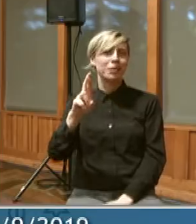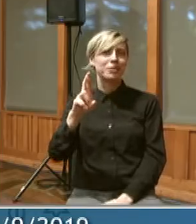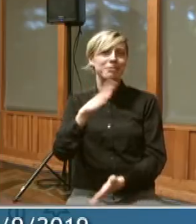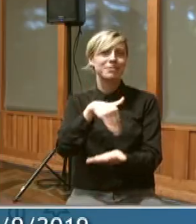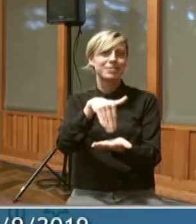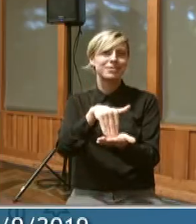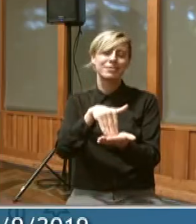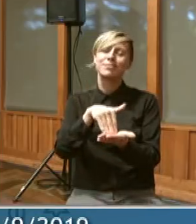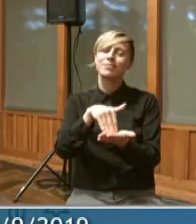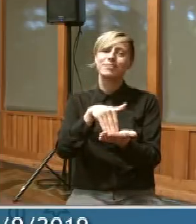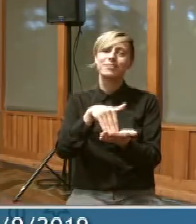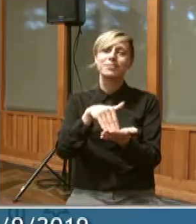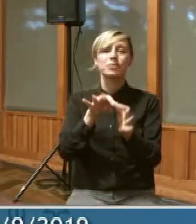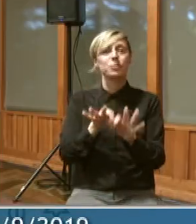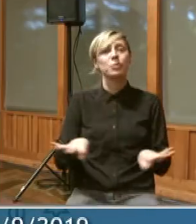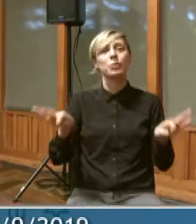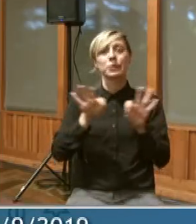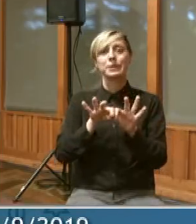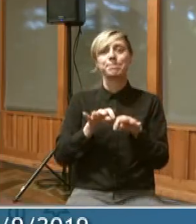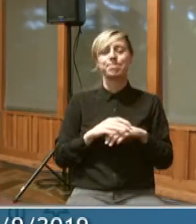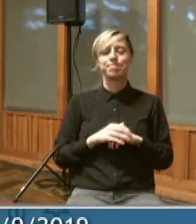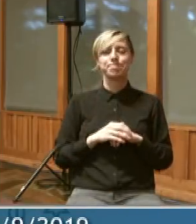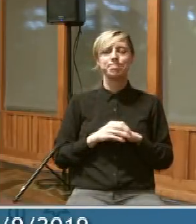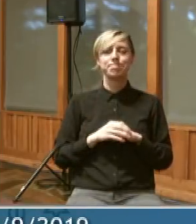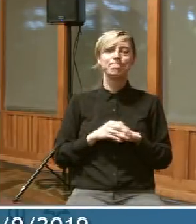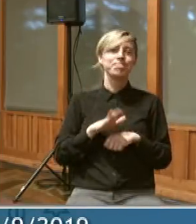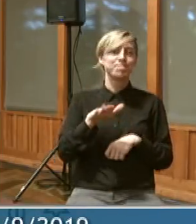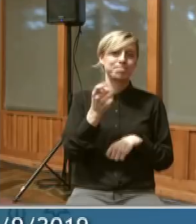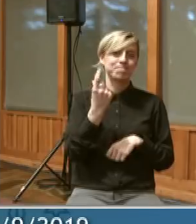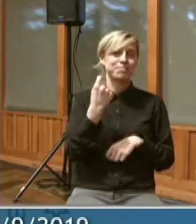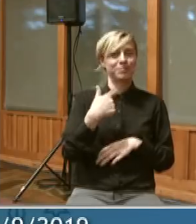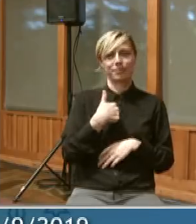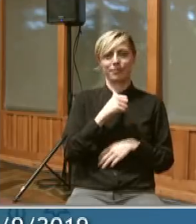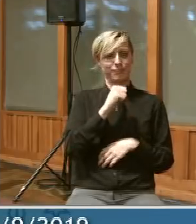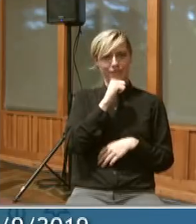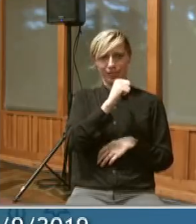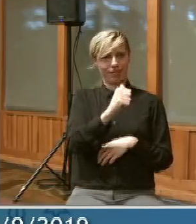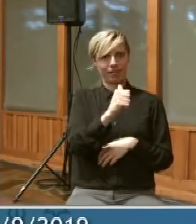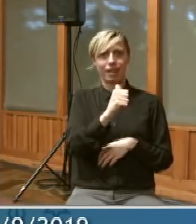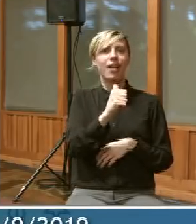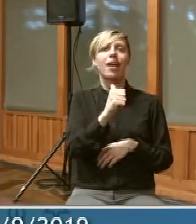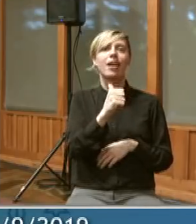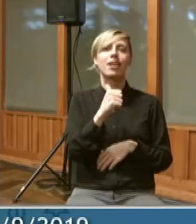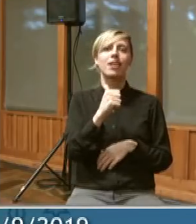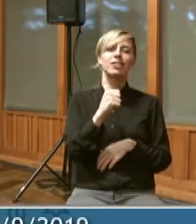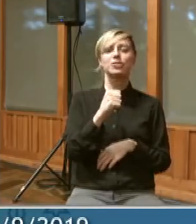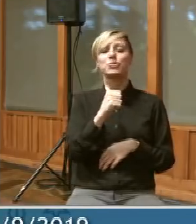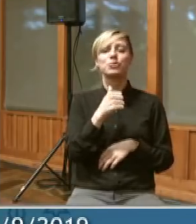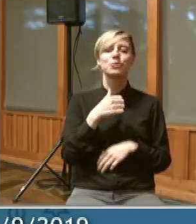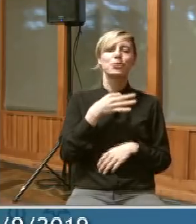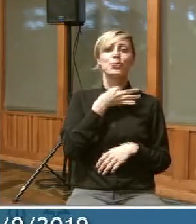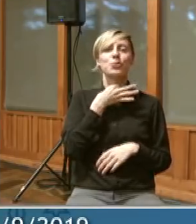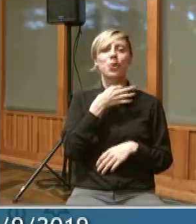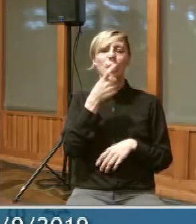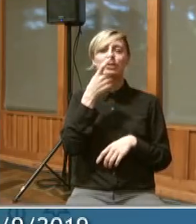PART OF THAT.